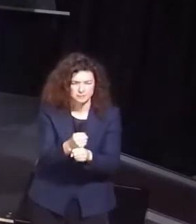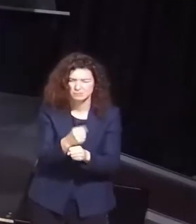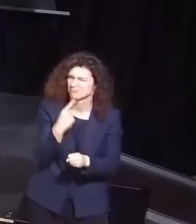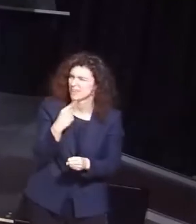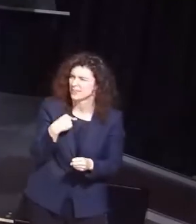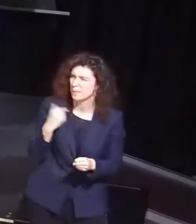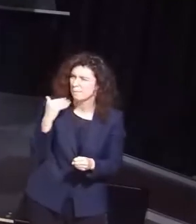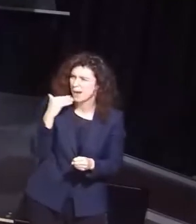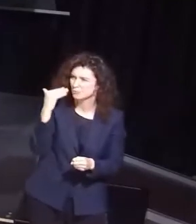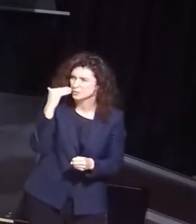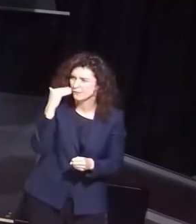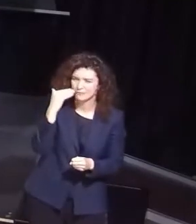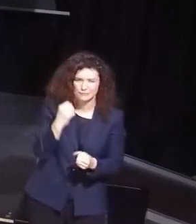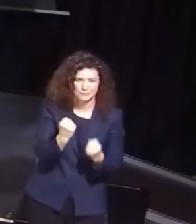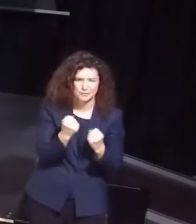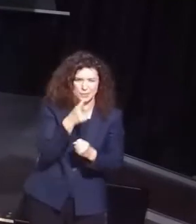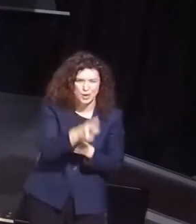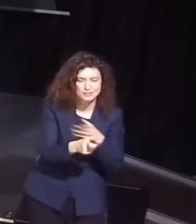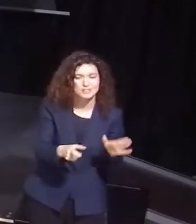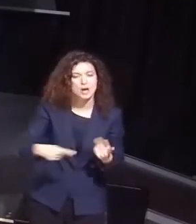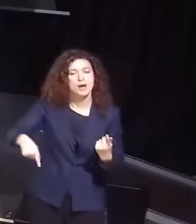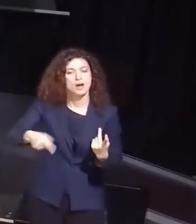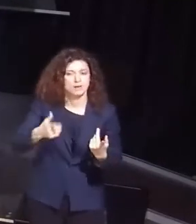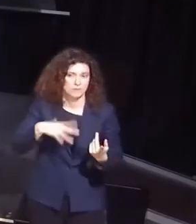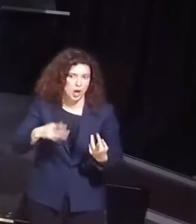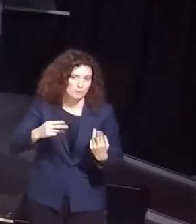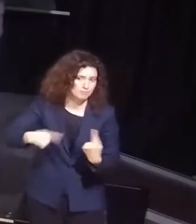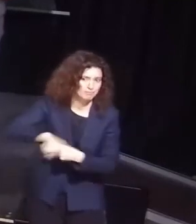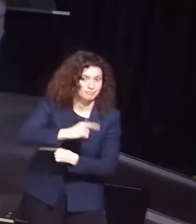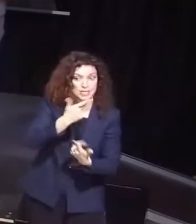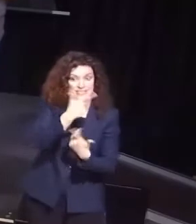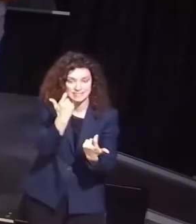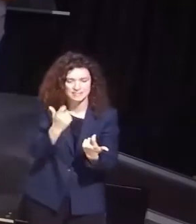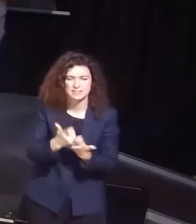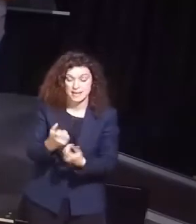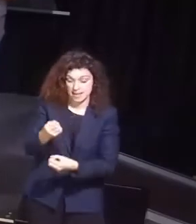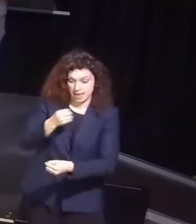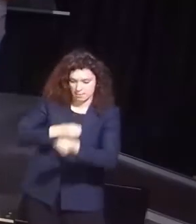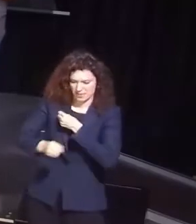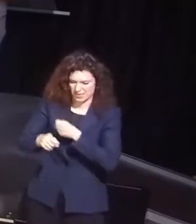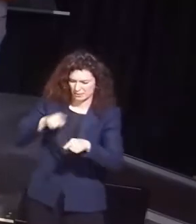Empathy is the effort to understand what someone else might be feeling or thinking.